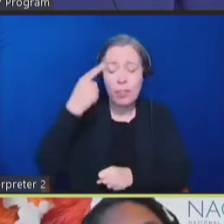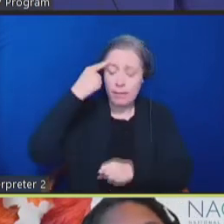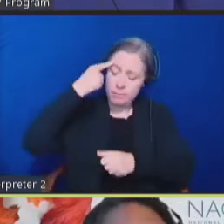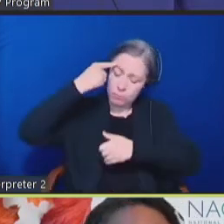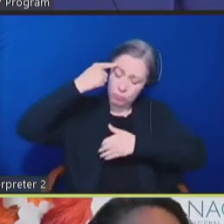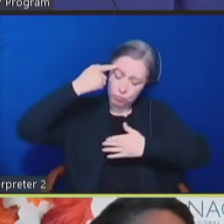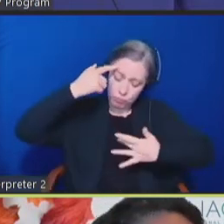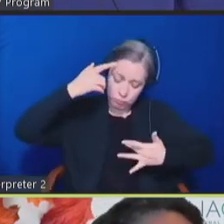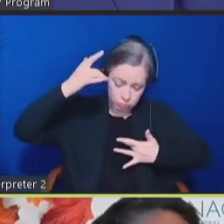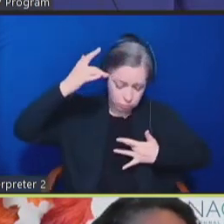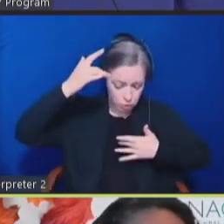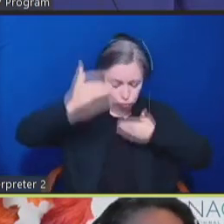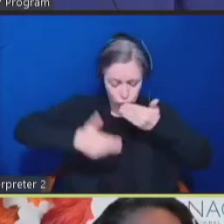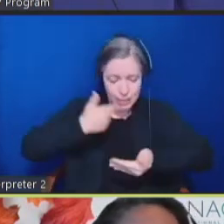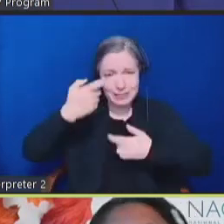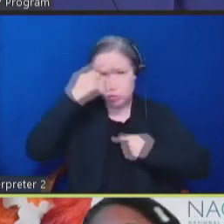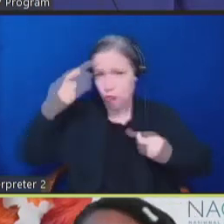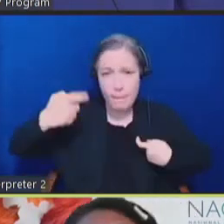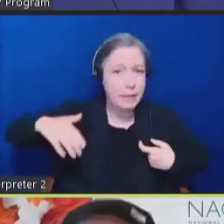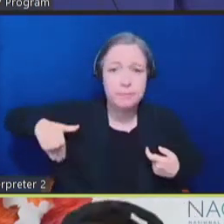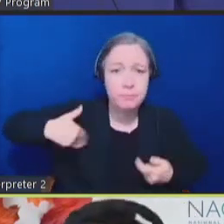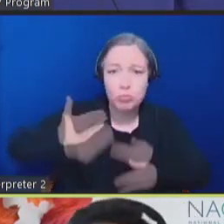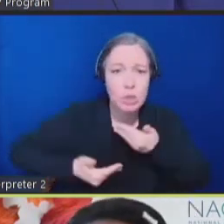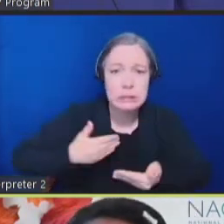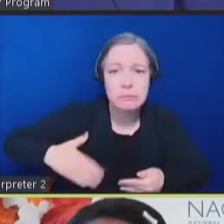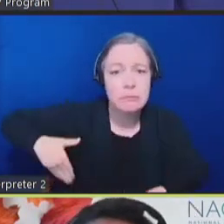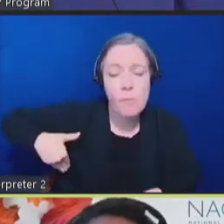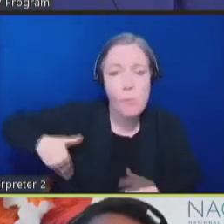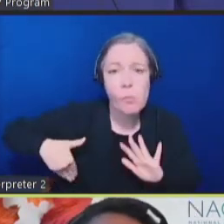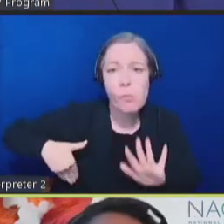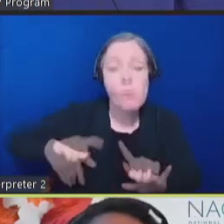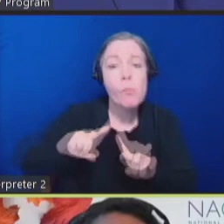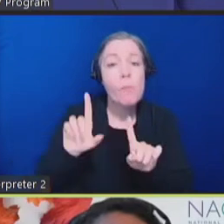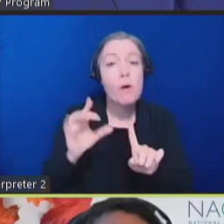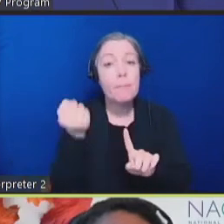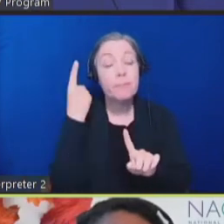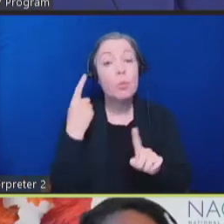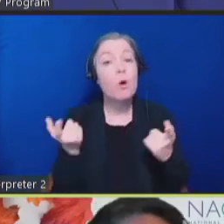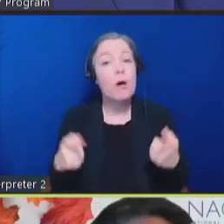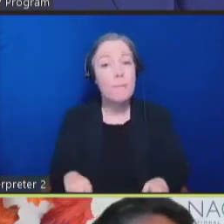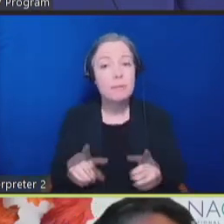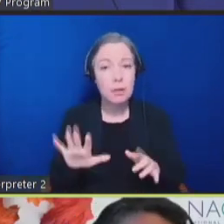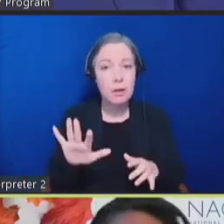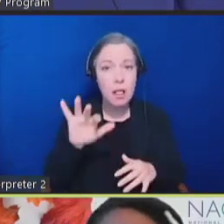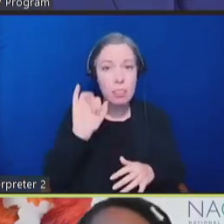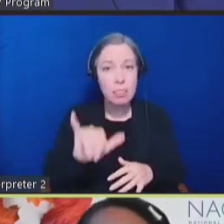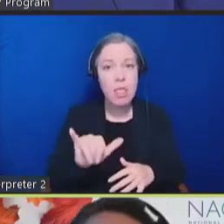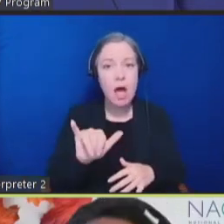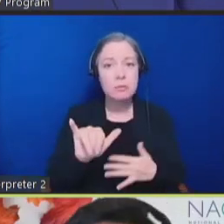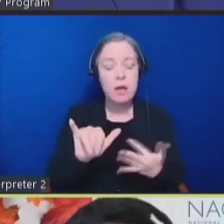all of that trauma. But what it has done is that it has brought additional recognition,